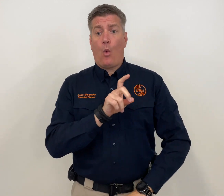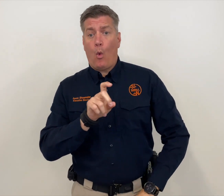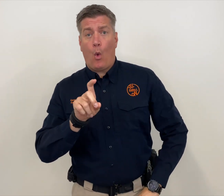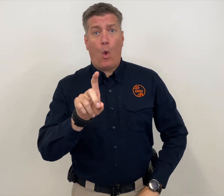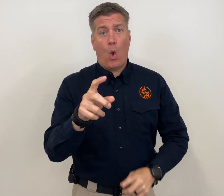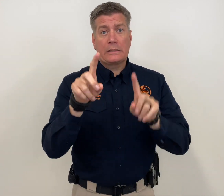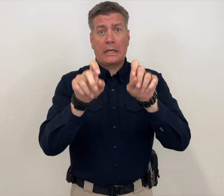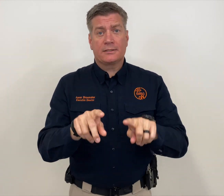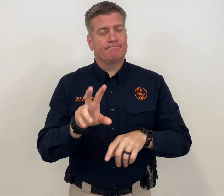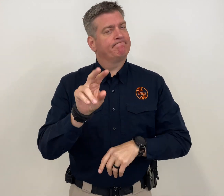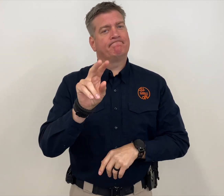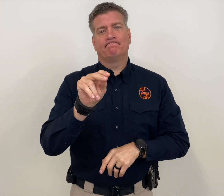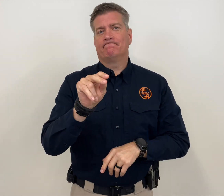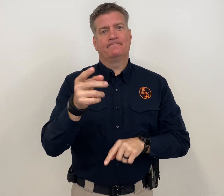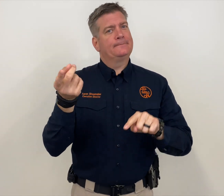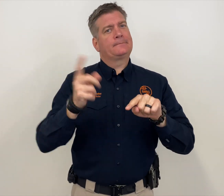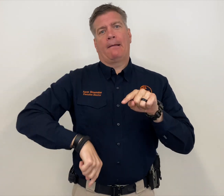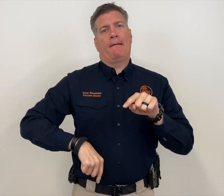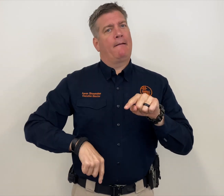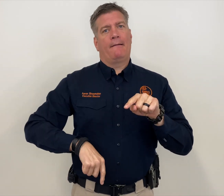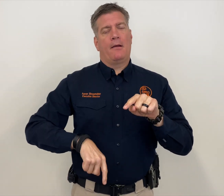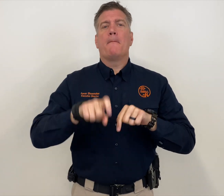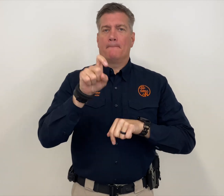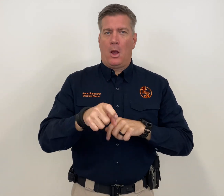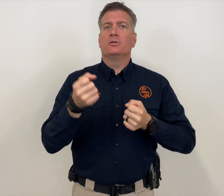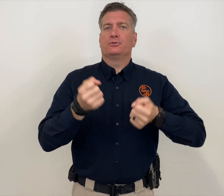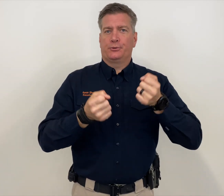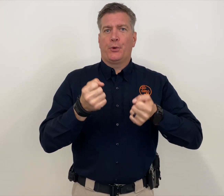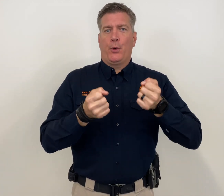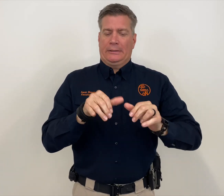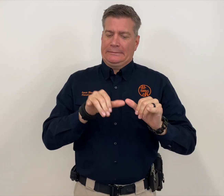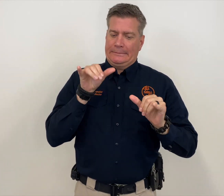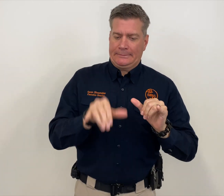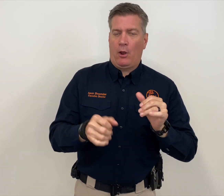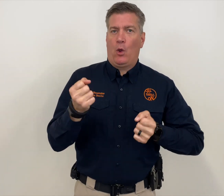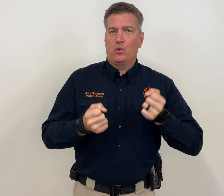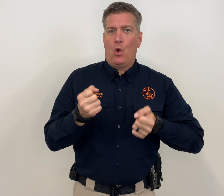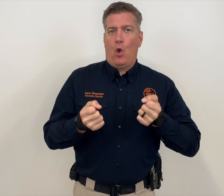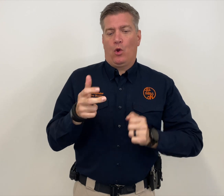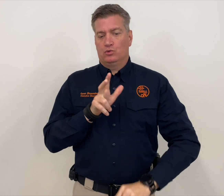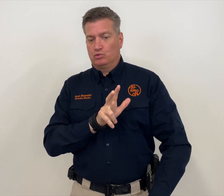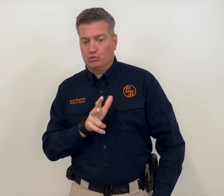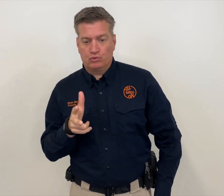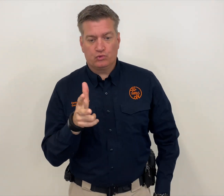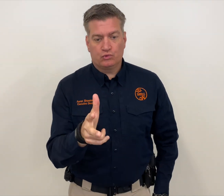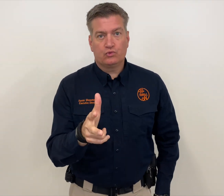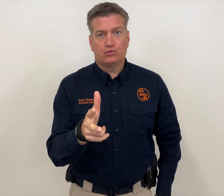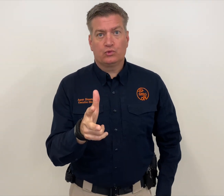walk-in appointments will not be accepted, you get to stay in your vehicle